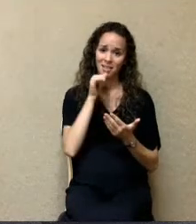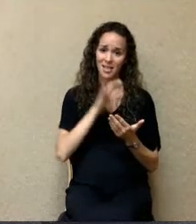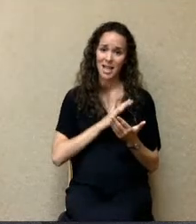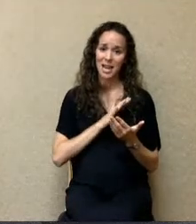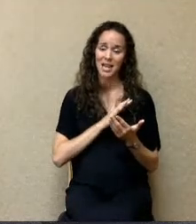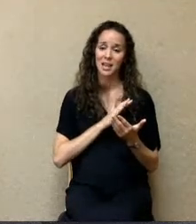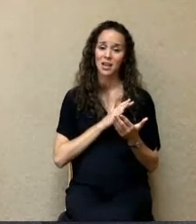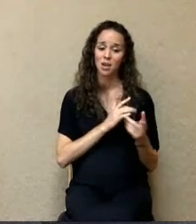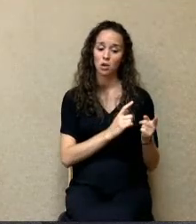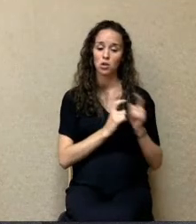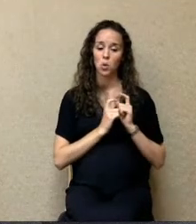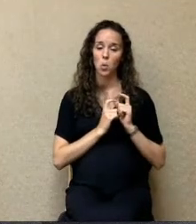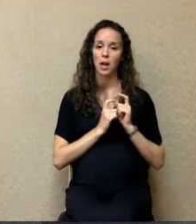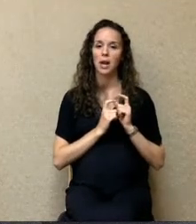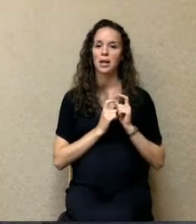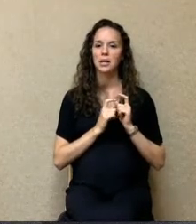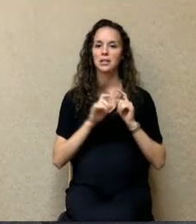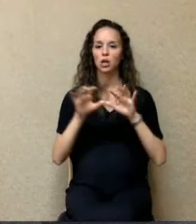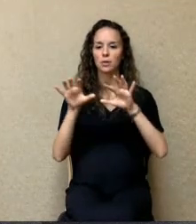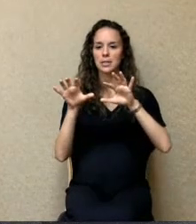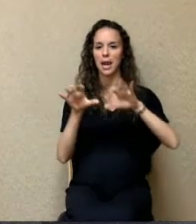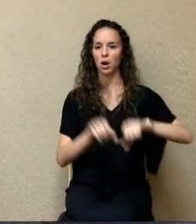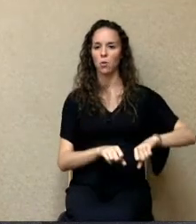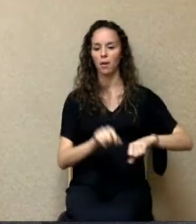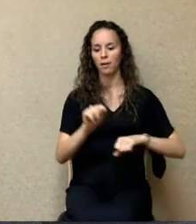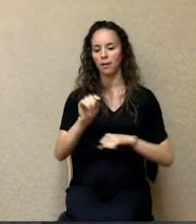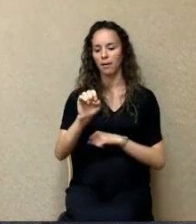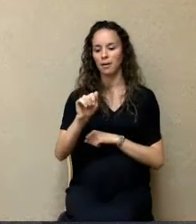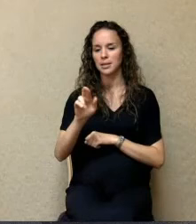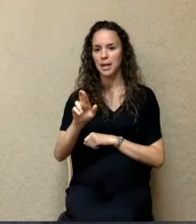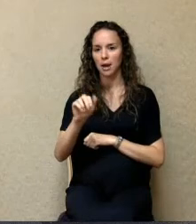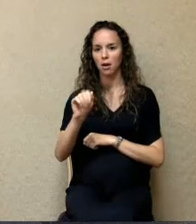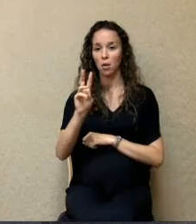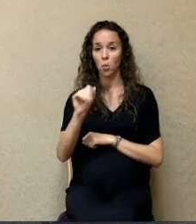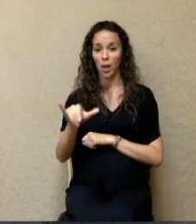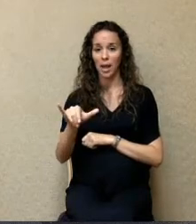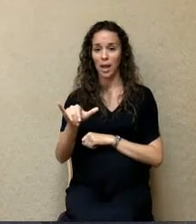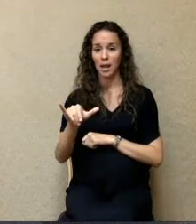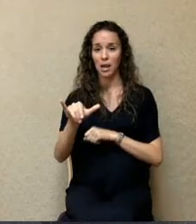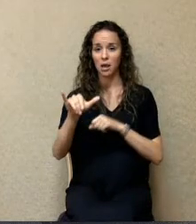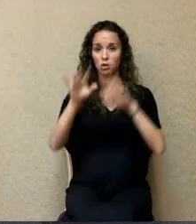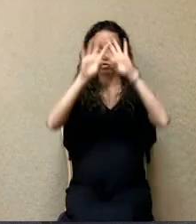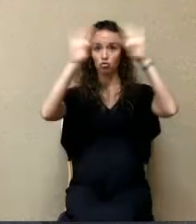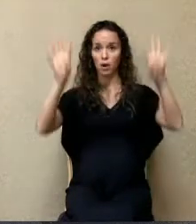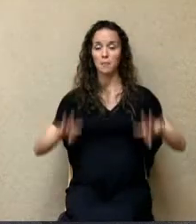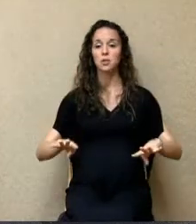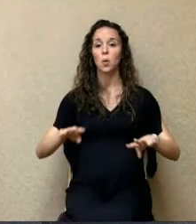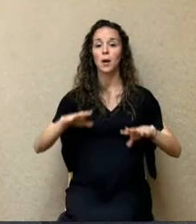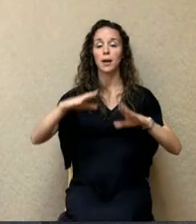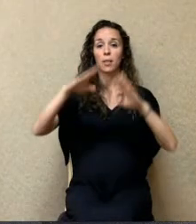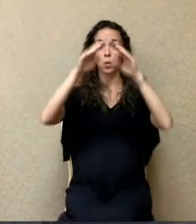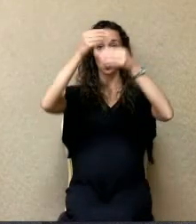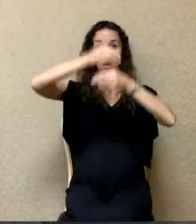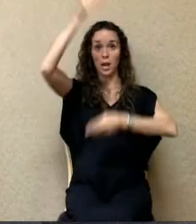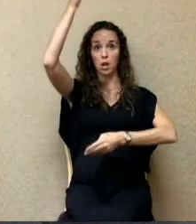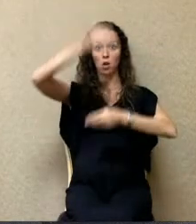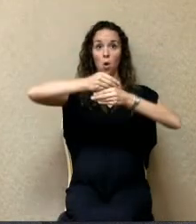these tear-away drapes. So, what she did was we did industrial Velcro at the top of every window and she just, all she did